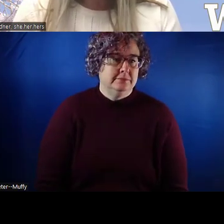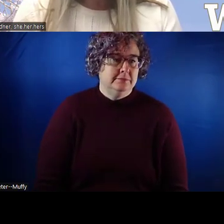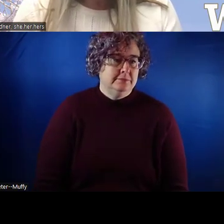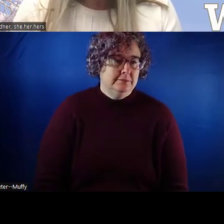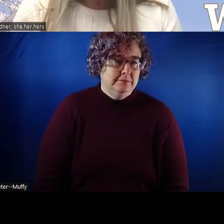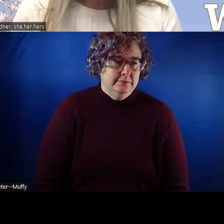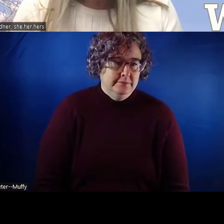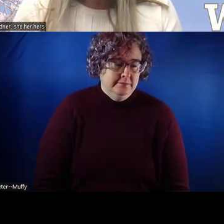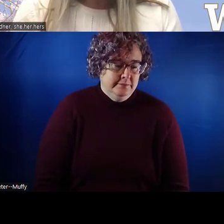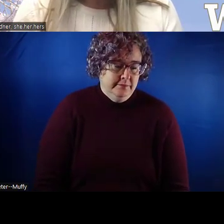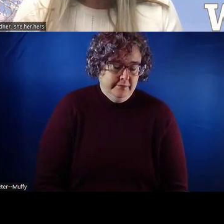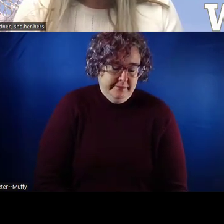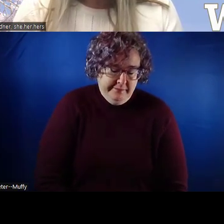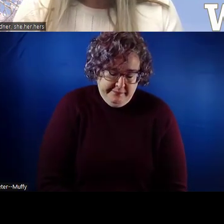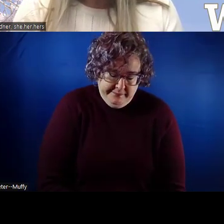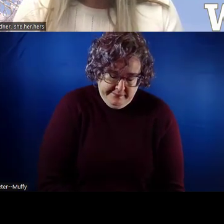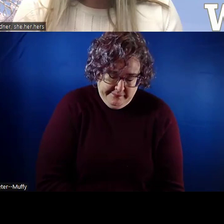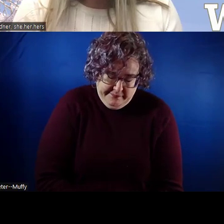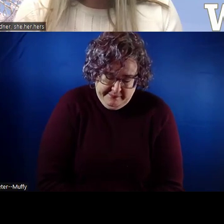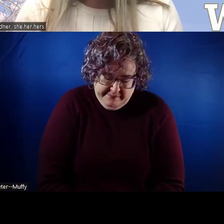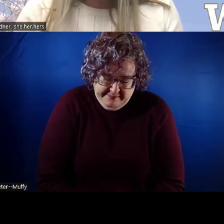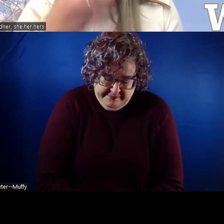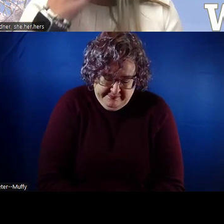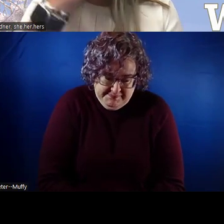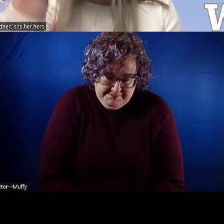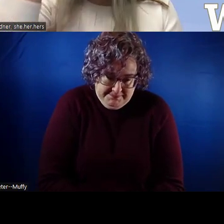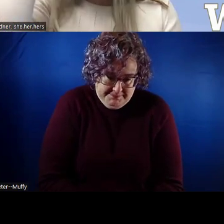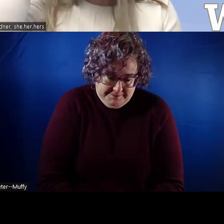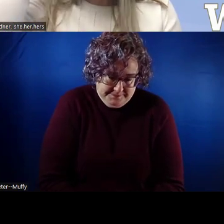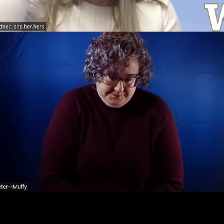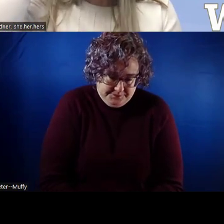Then even while I was having the appointment